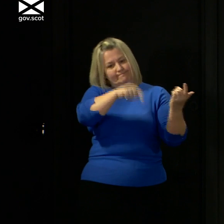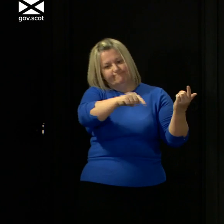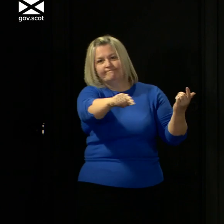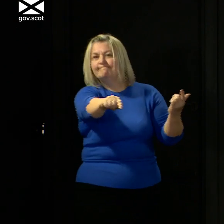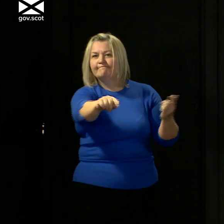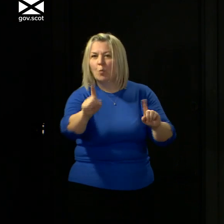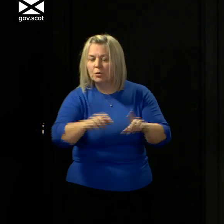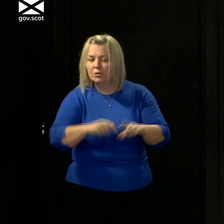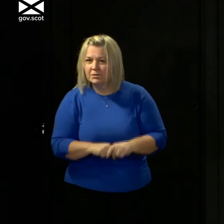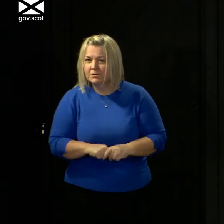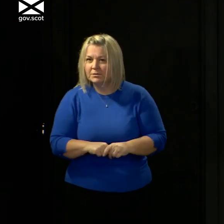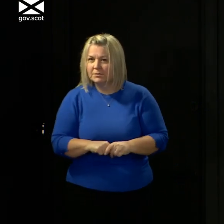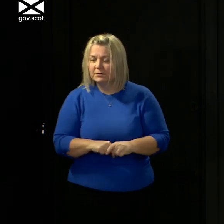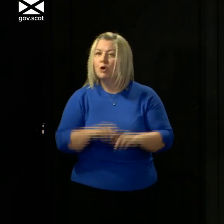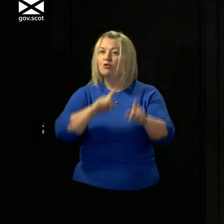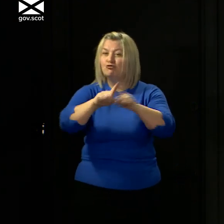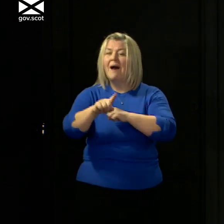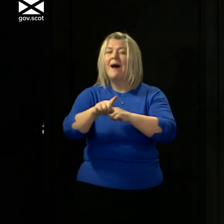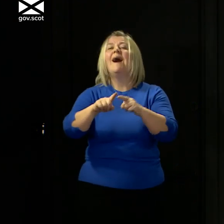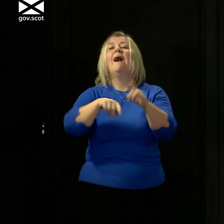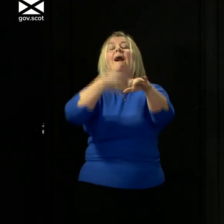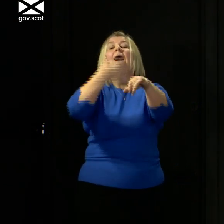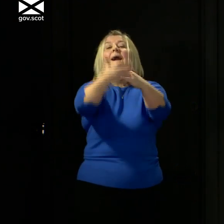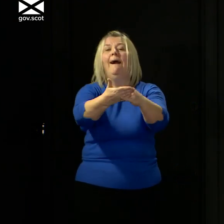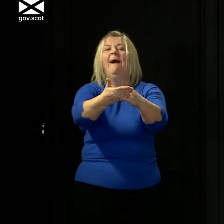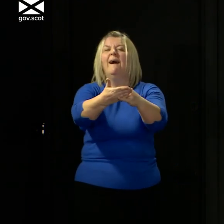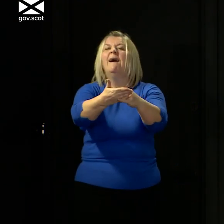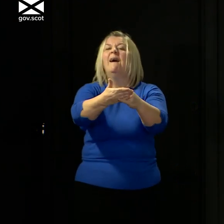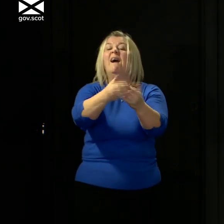possible and these will be the difficult decisions we are contemplating in the